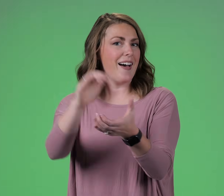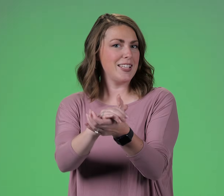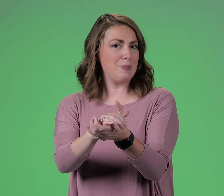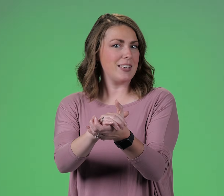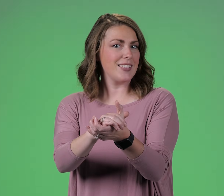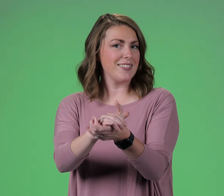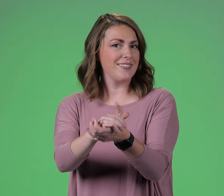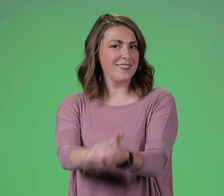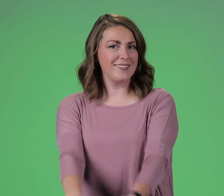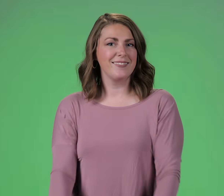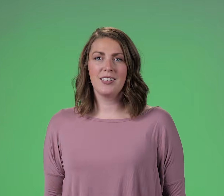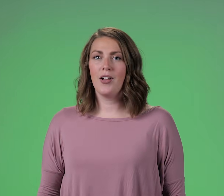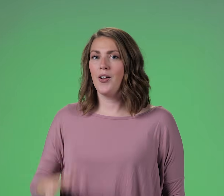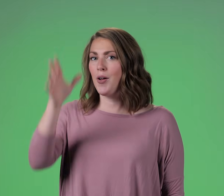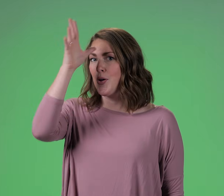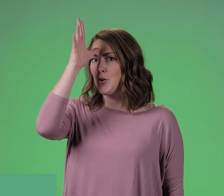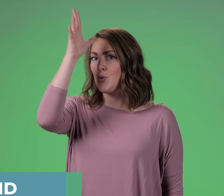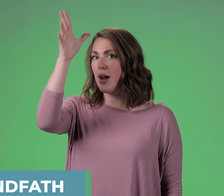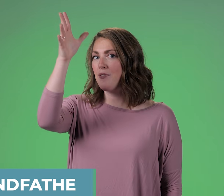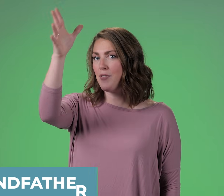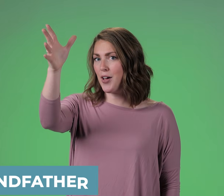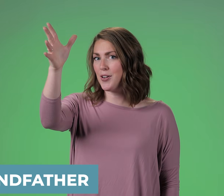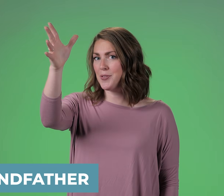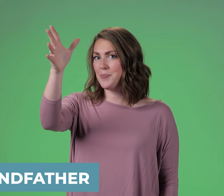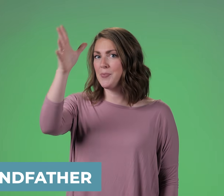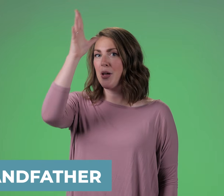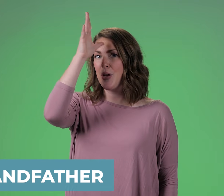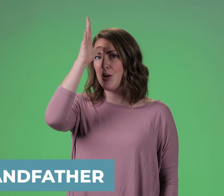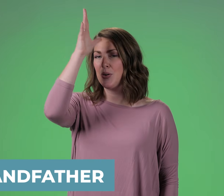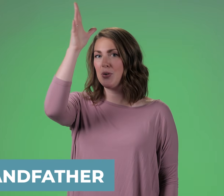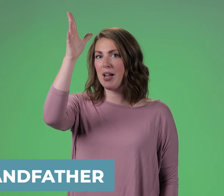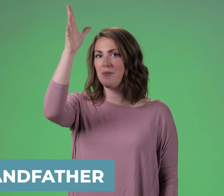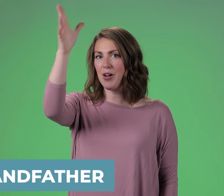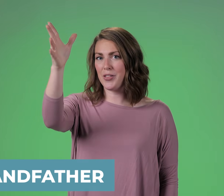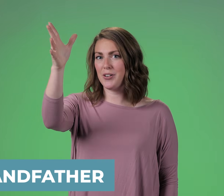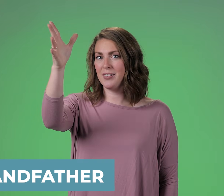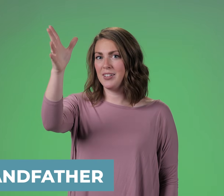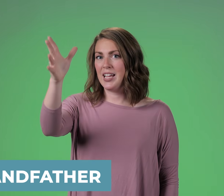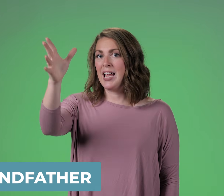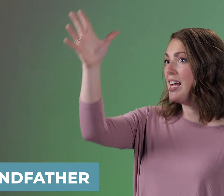Husband Grandfather.